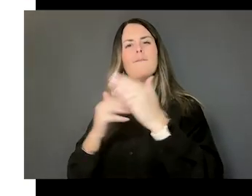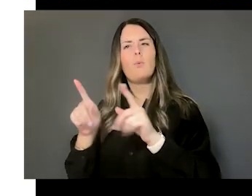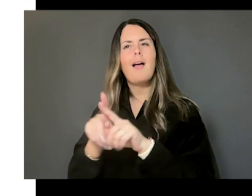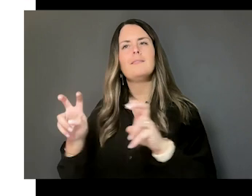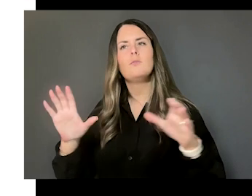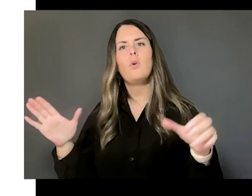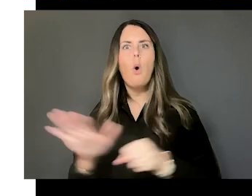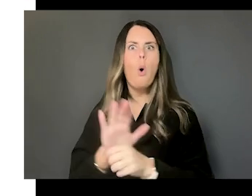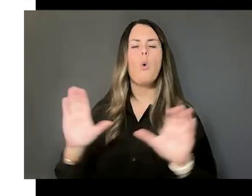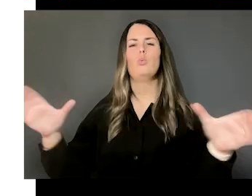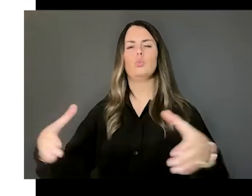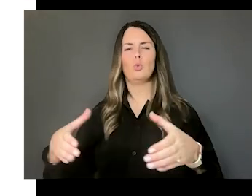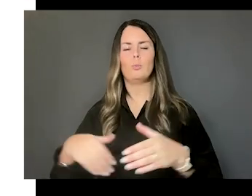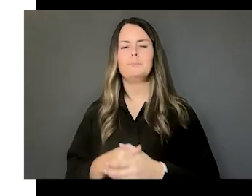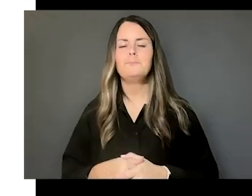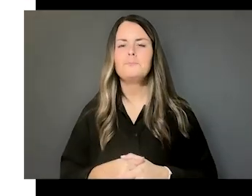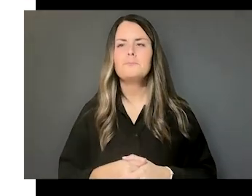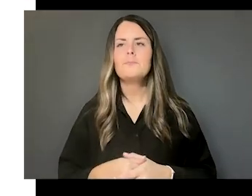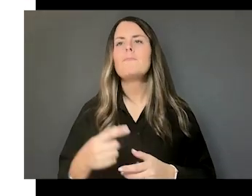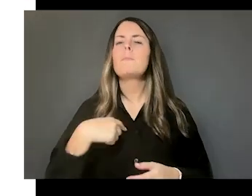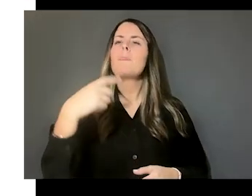I think the frequency in which students